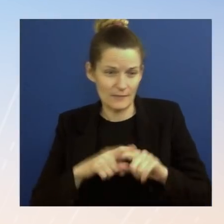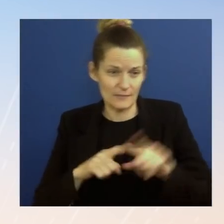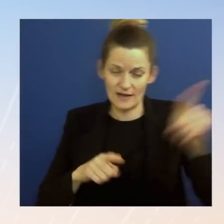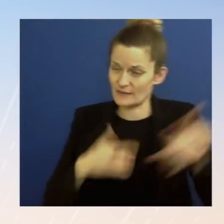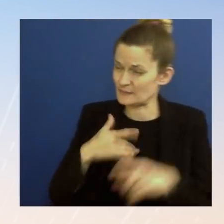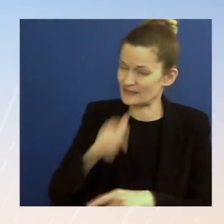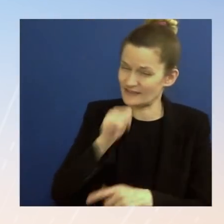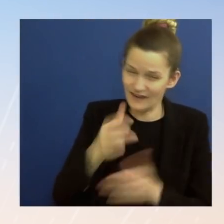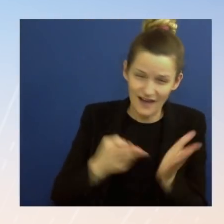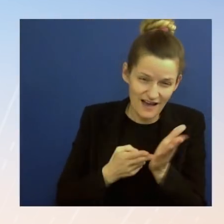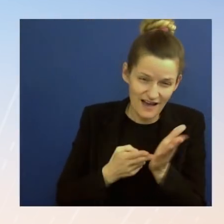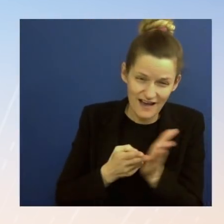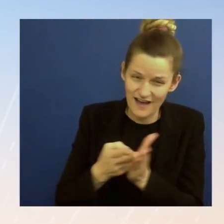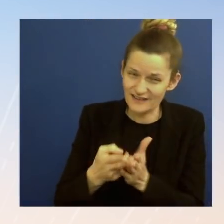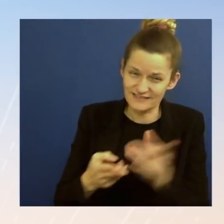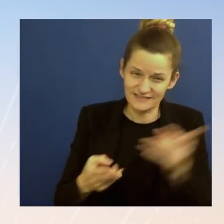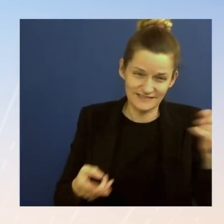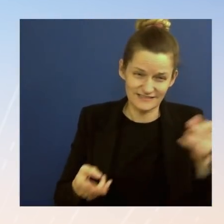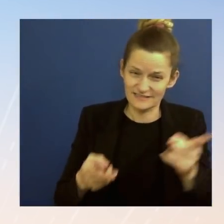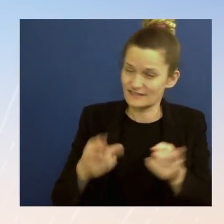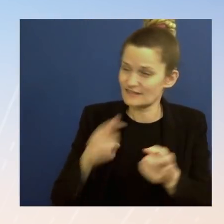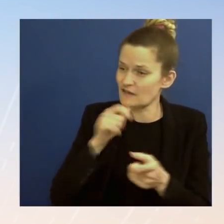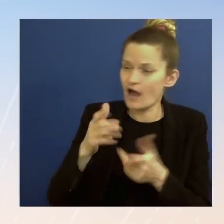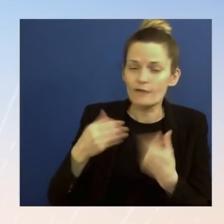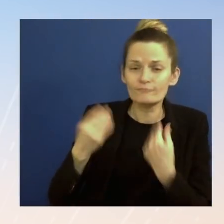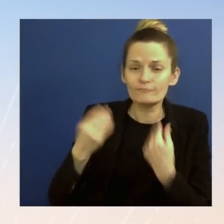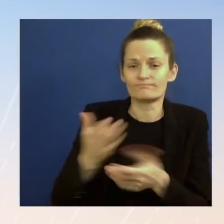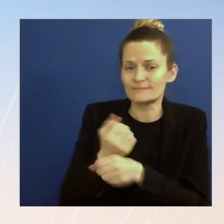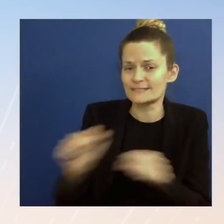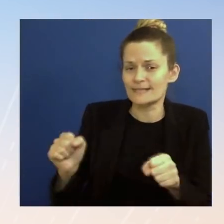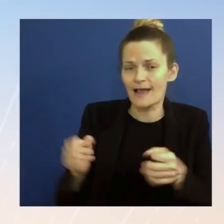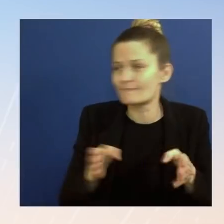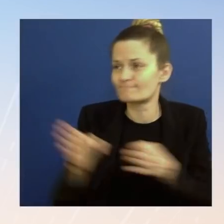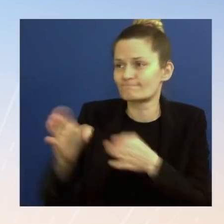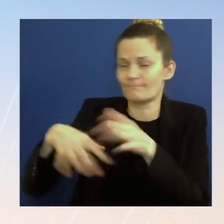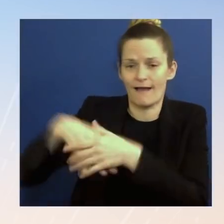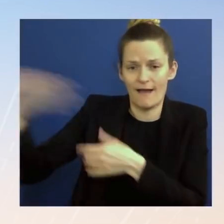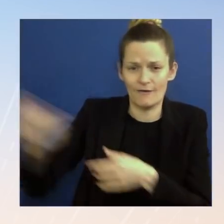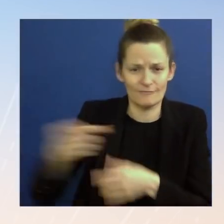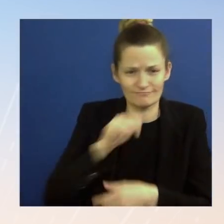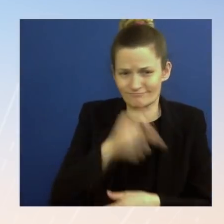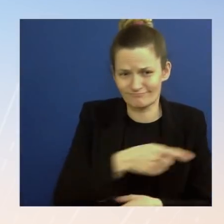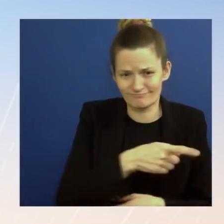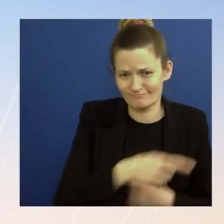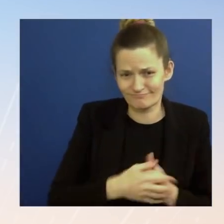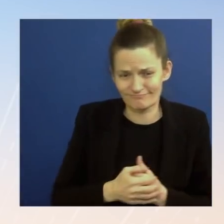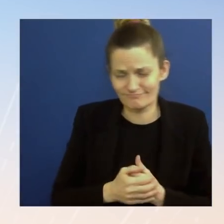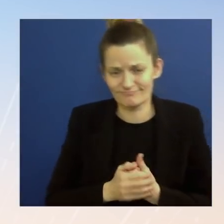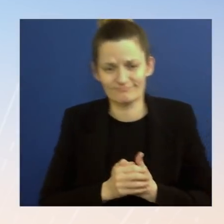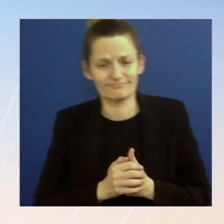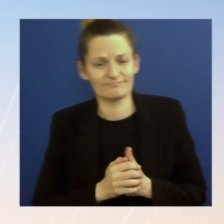The Press: Do you get a sense that as this conflict with Russia and Ukraine is happening, that other actors that are adversaries to the United States --